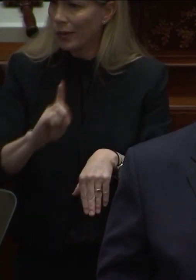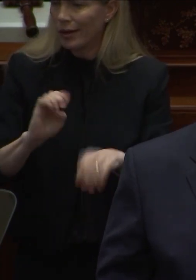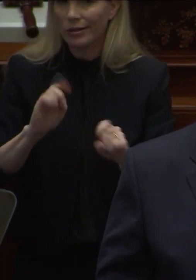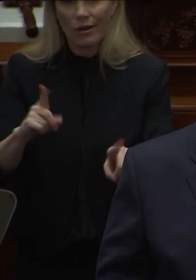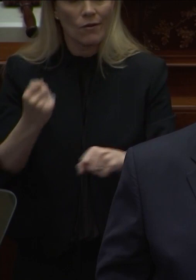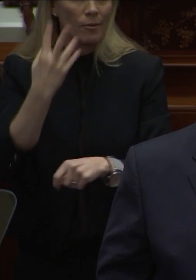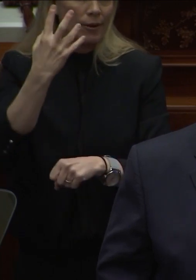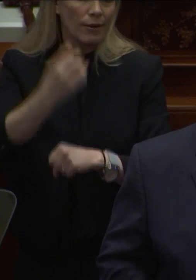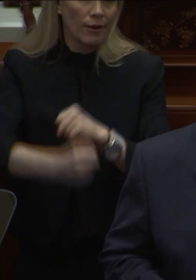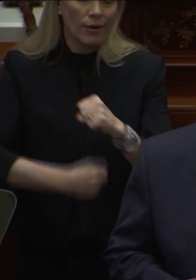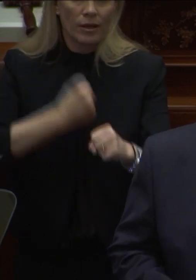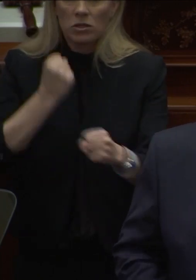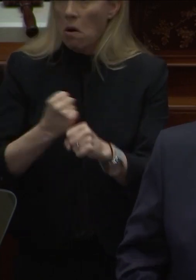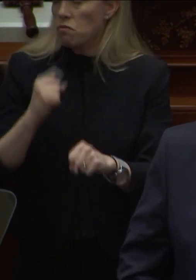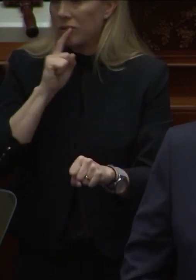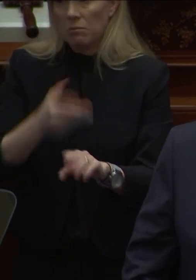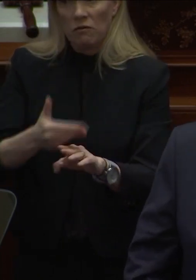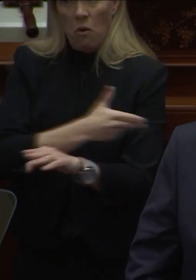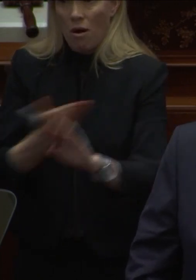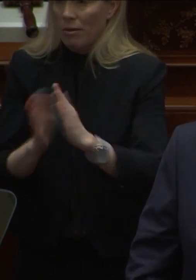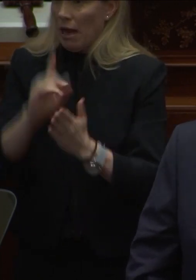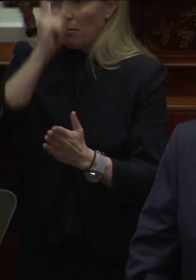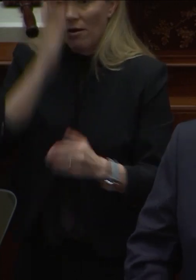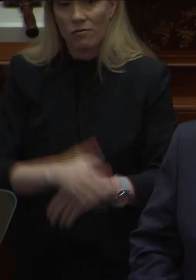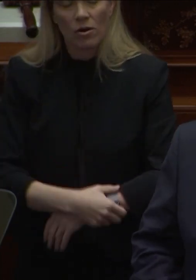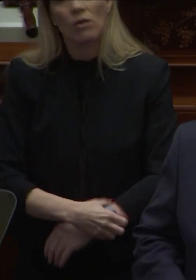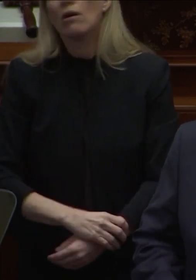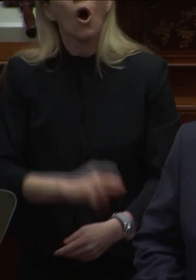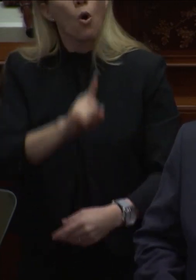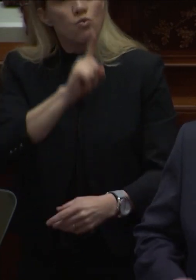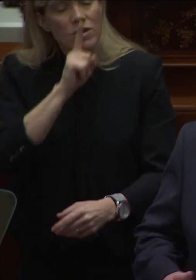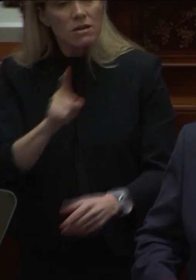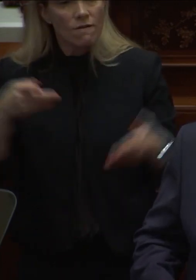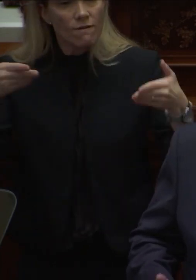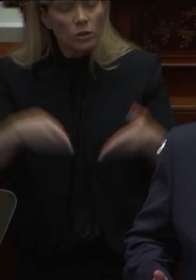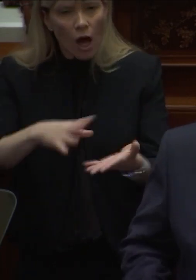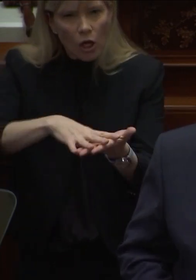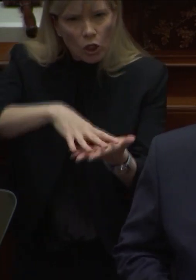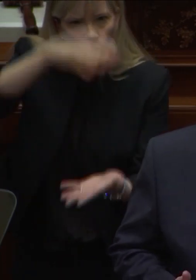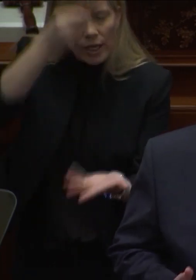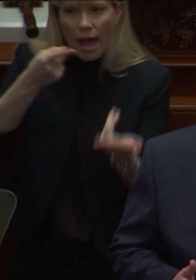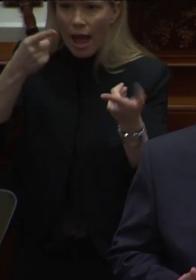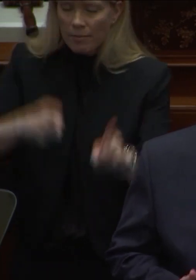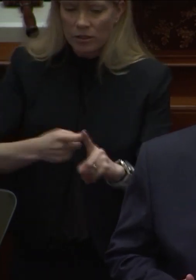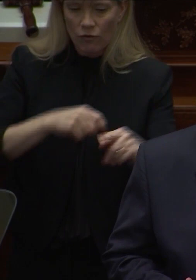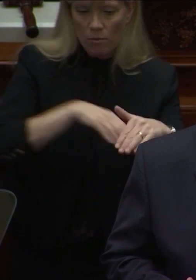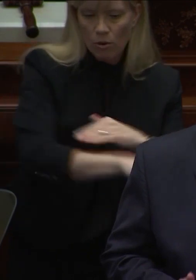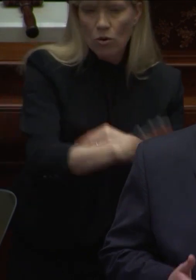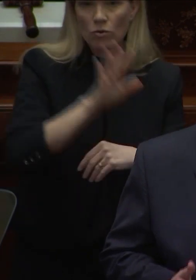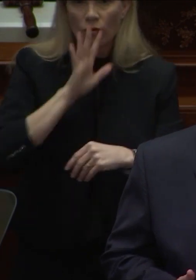I HAVE BEEN ADVOCATING FOR LARGE INVESTMENTS IN EARLY CHILDHOOD EDUCATION FOR DECADES, LONG BEFORE ILL BECAME GOVERNOR.